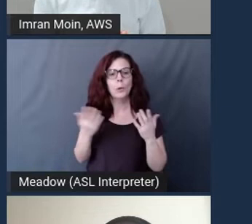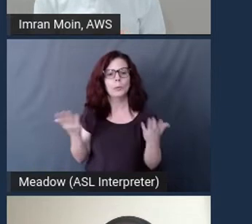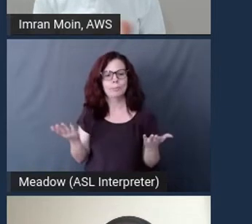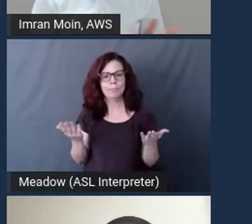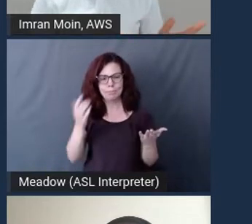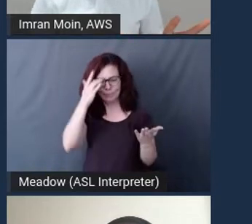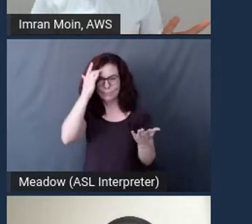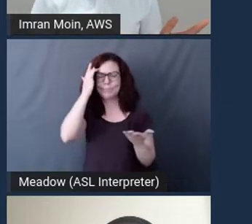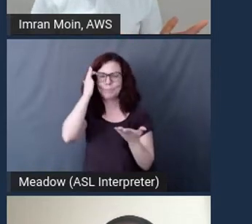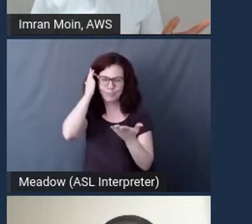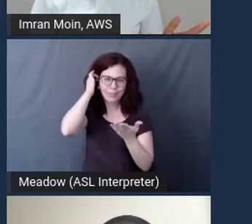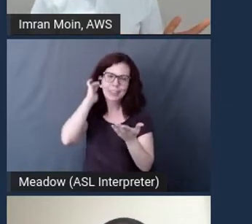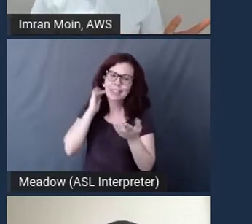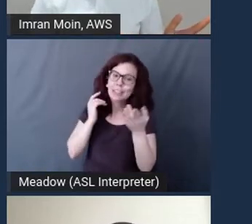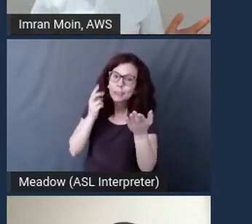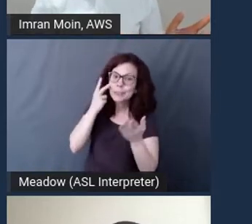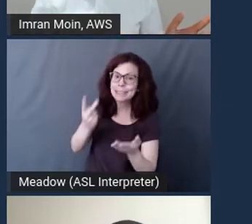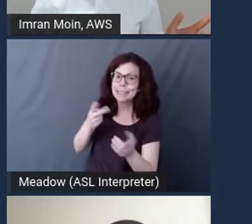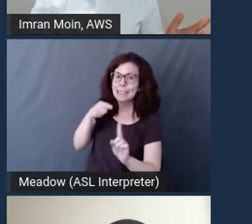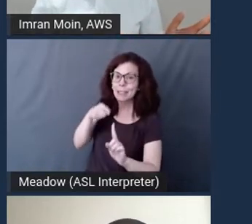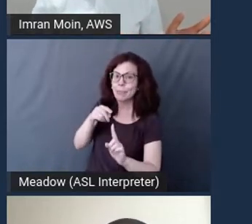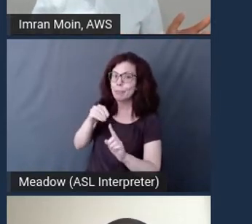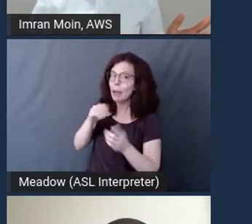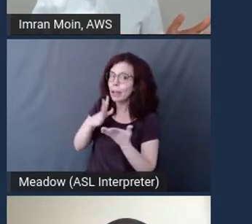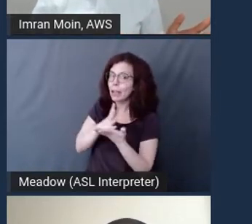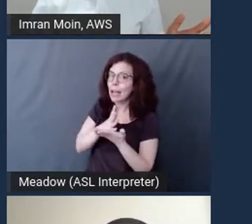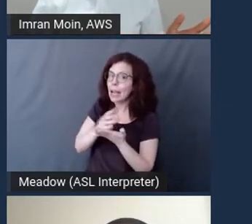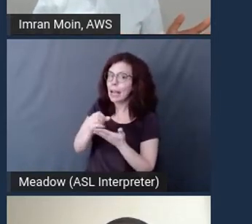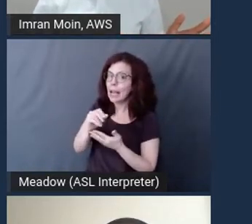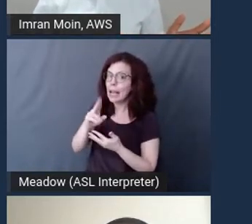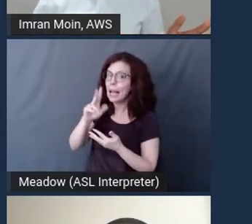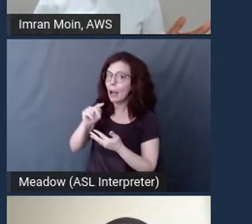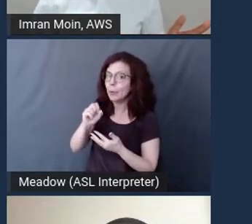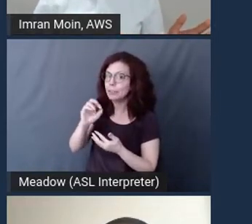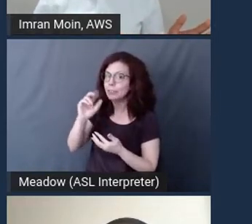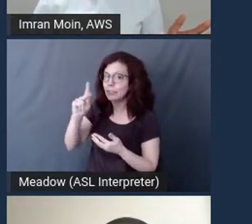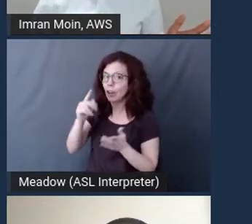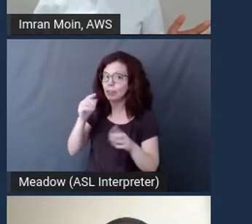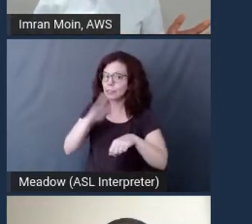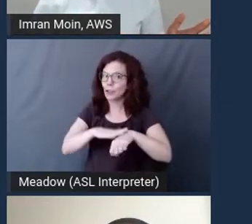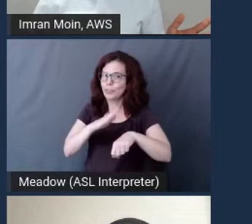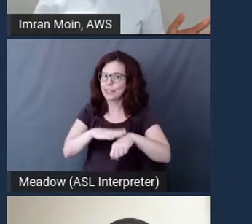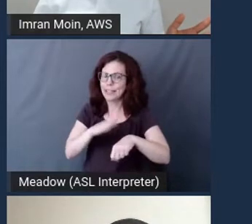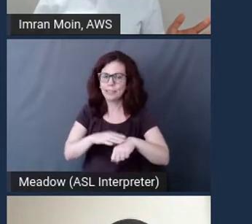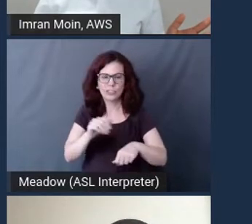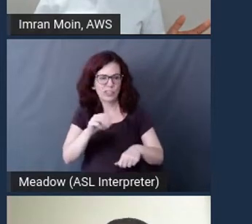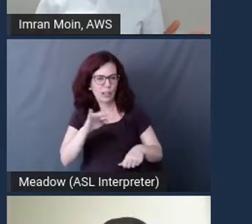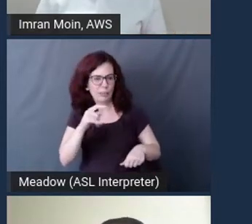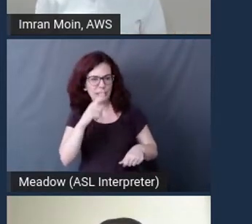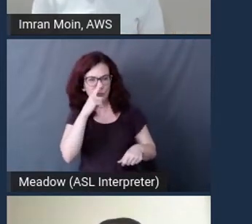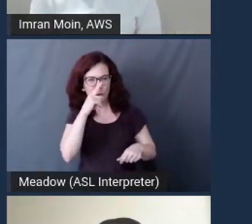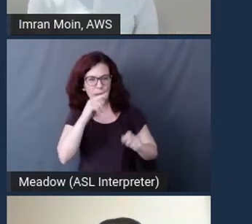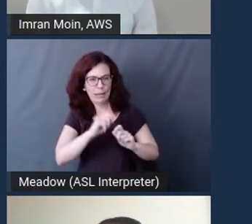I got the out of stock notification. If you can increase your font on that so people can read.